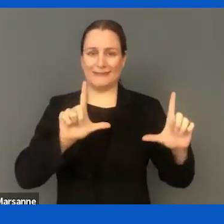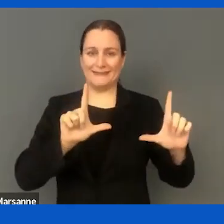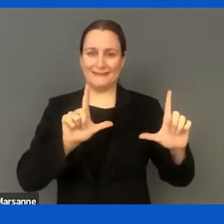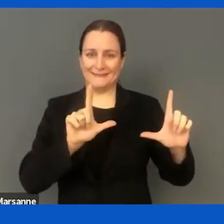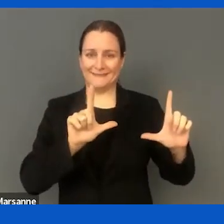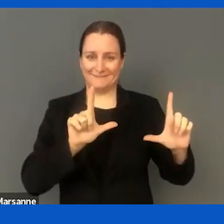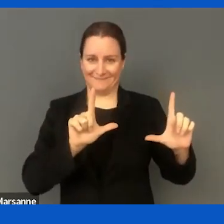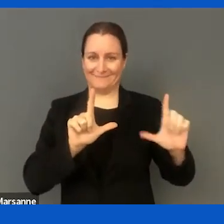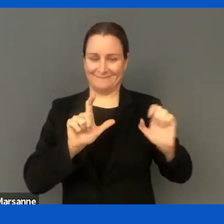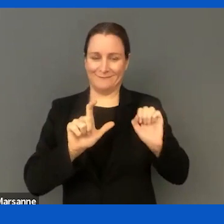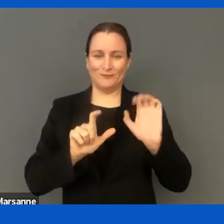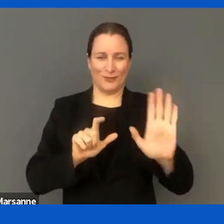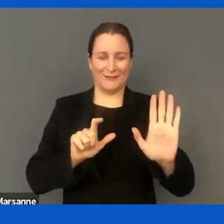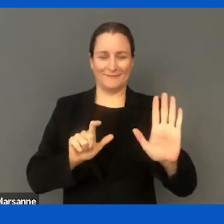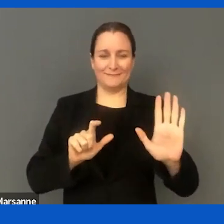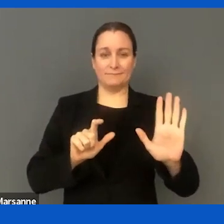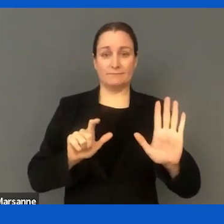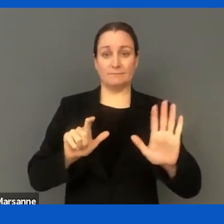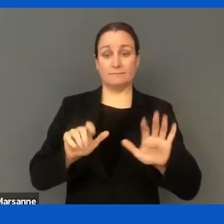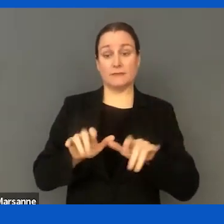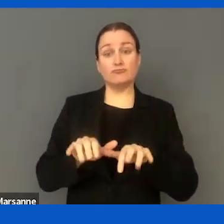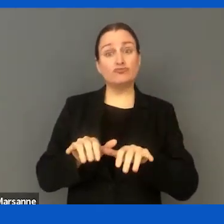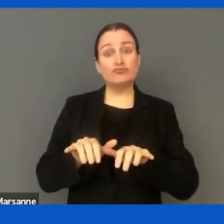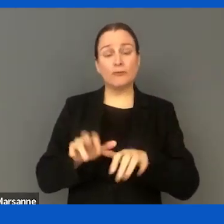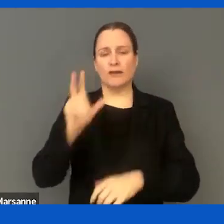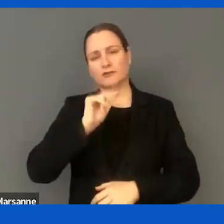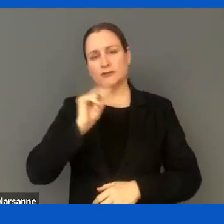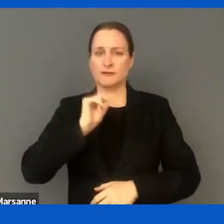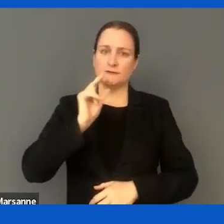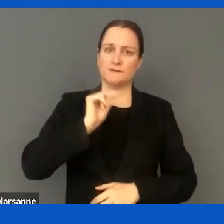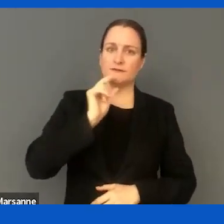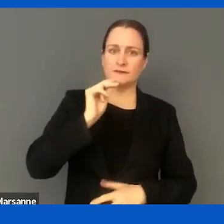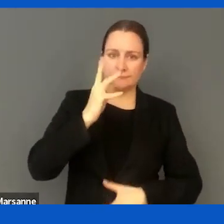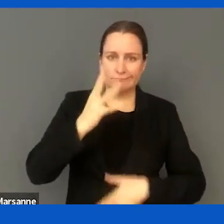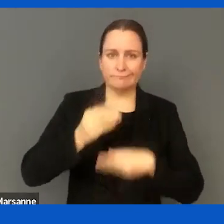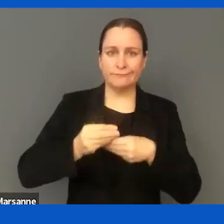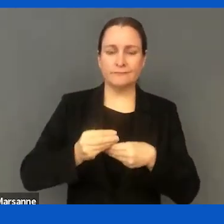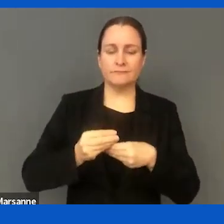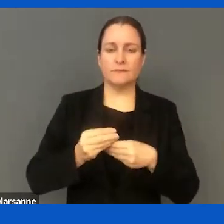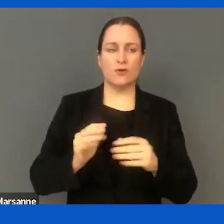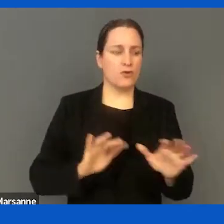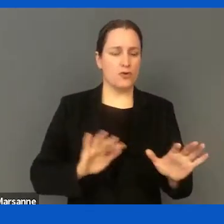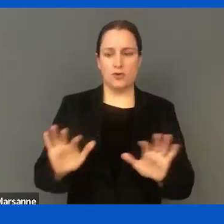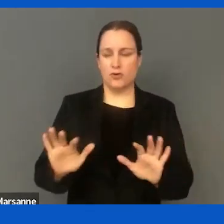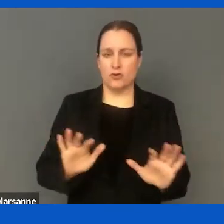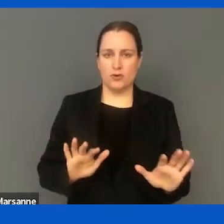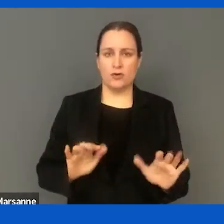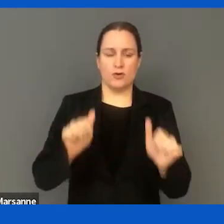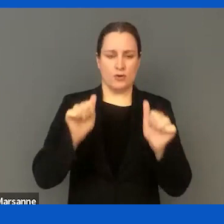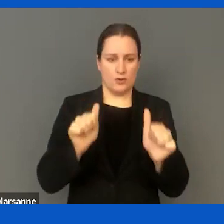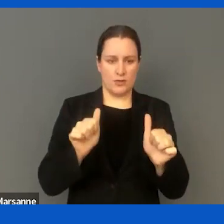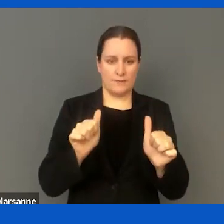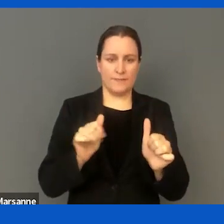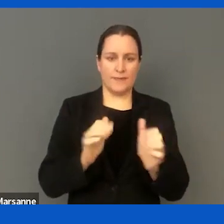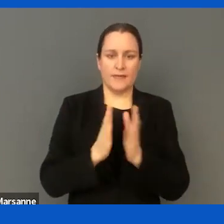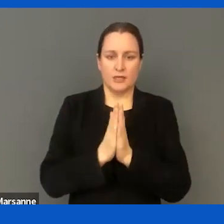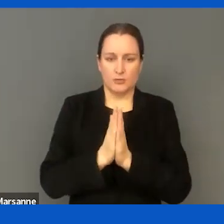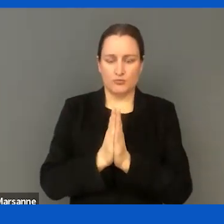will try to have this as a balanced discussion and not a war zone if you can join me on that